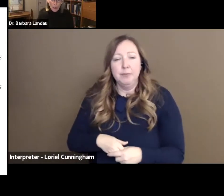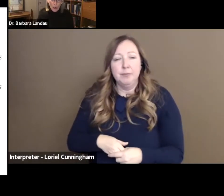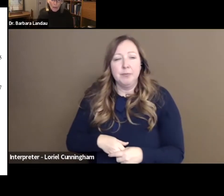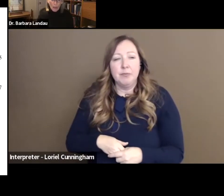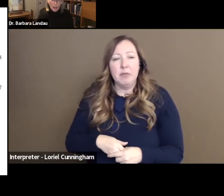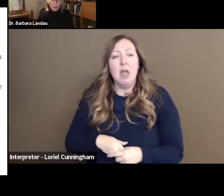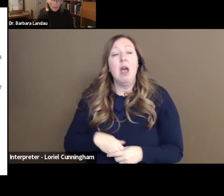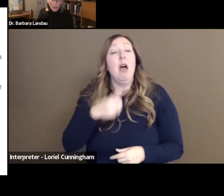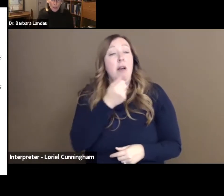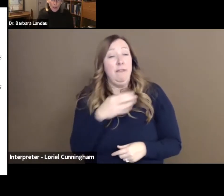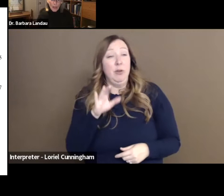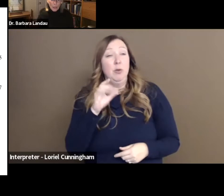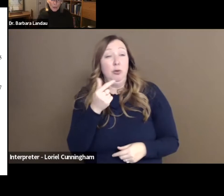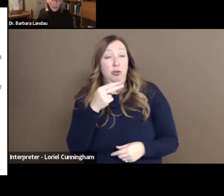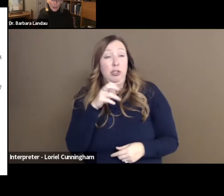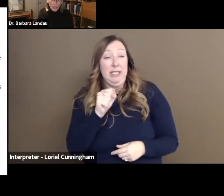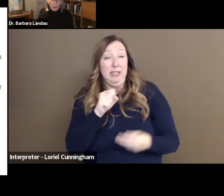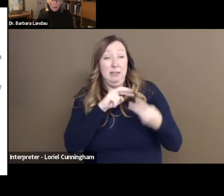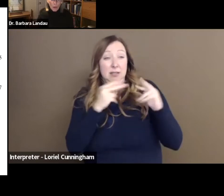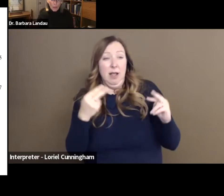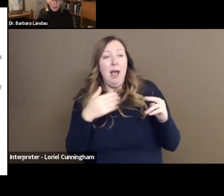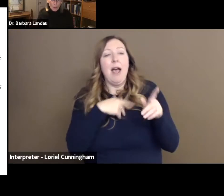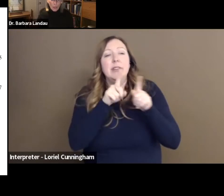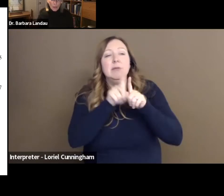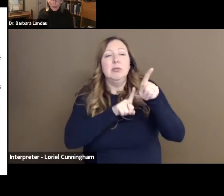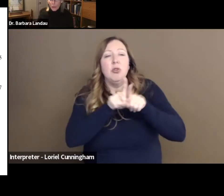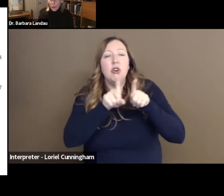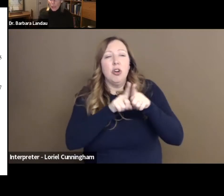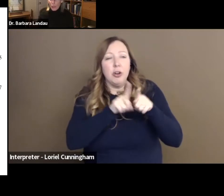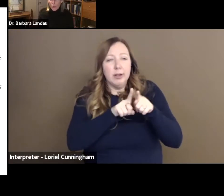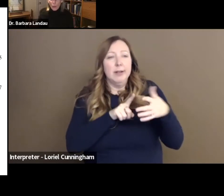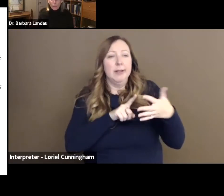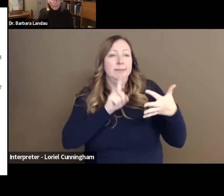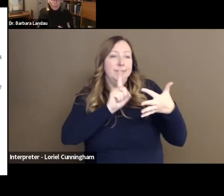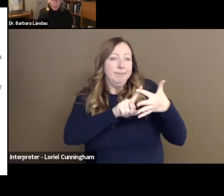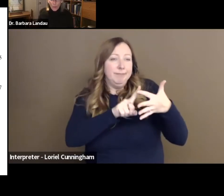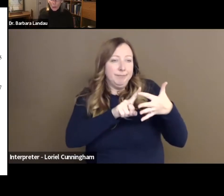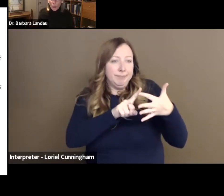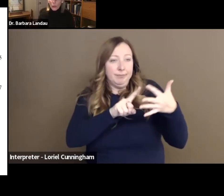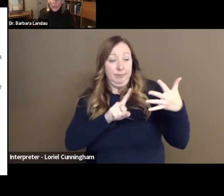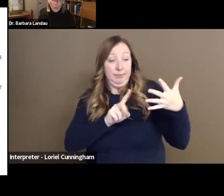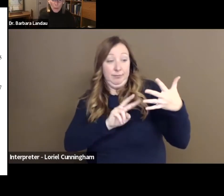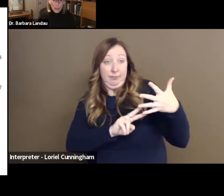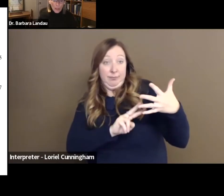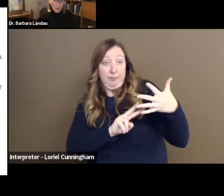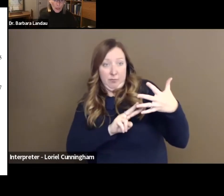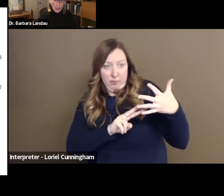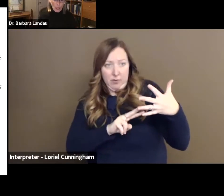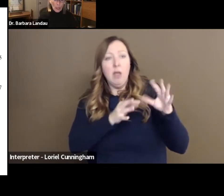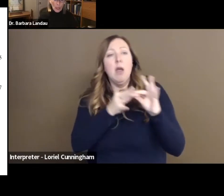i've put an asterisk here for these two genes are associated with